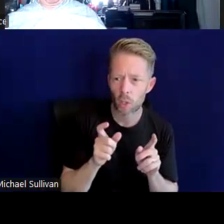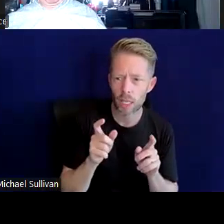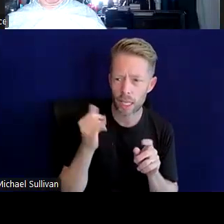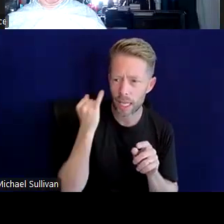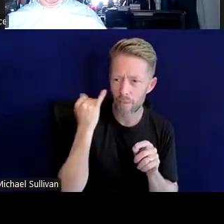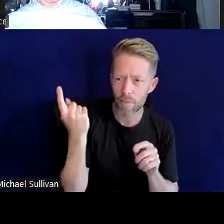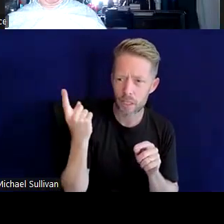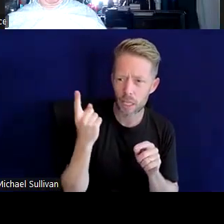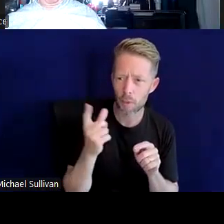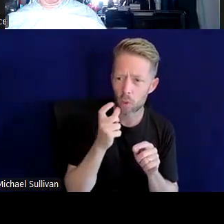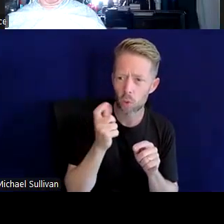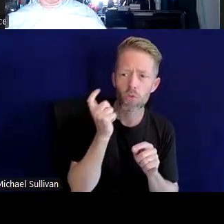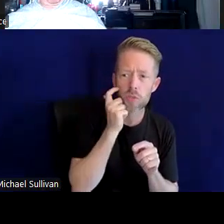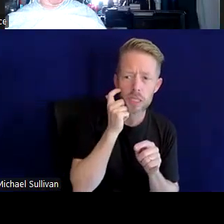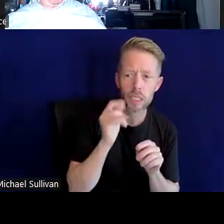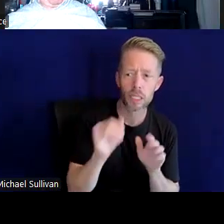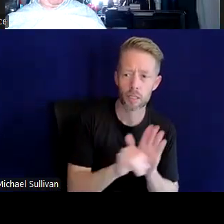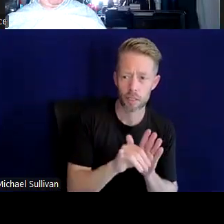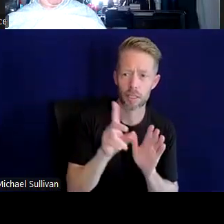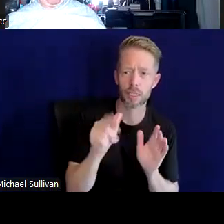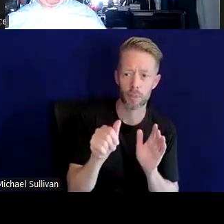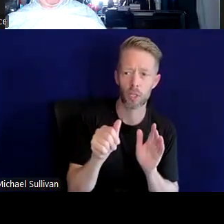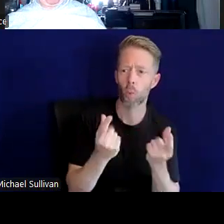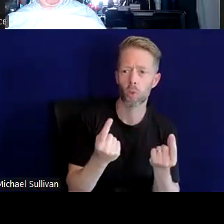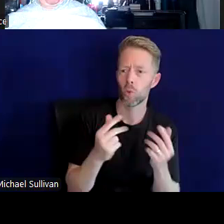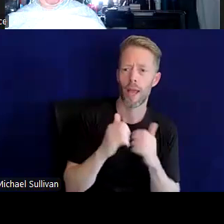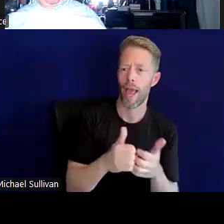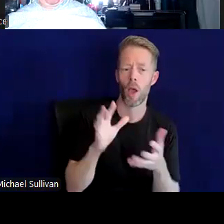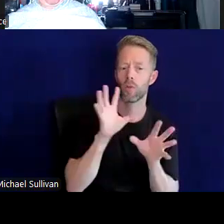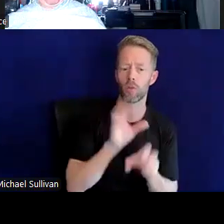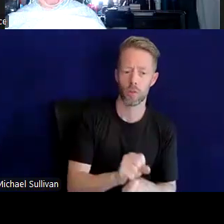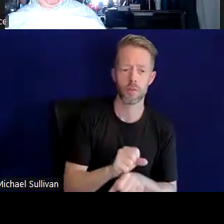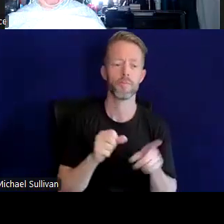to a new disability? Sarah: Hi, it's Sarah